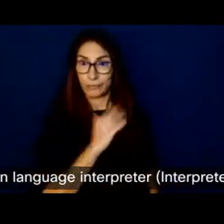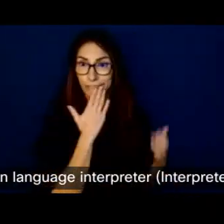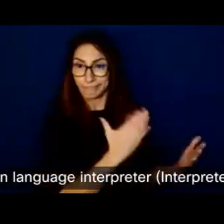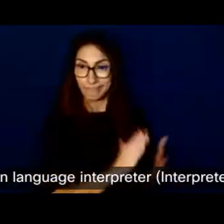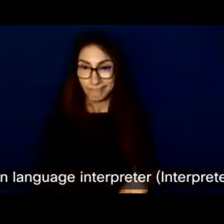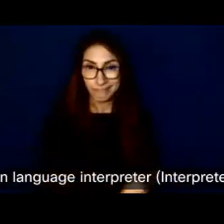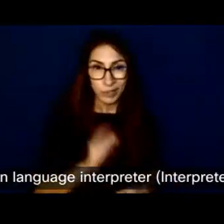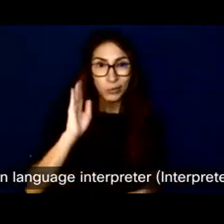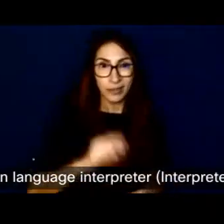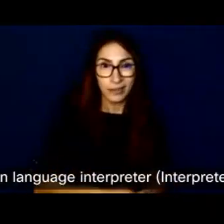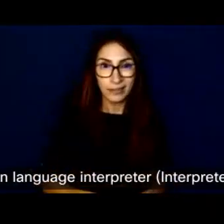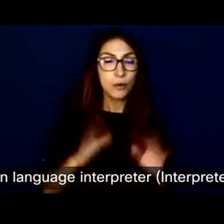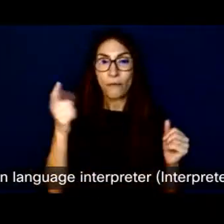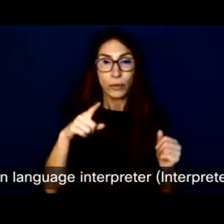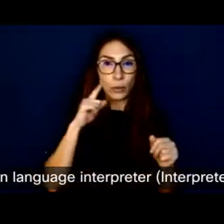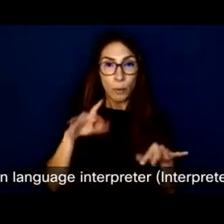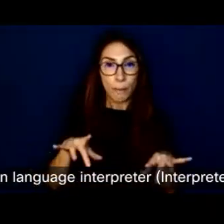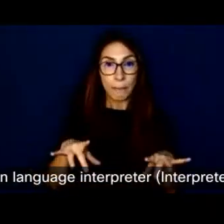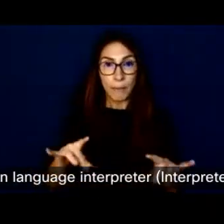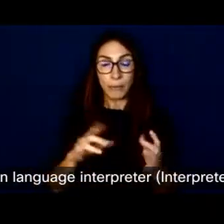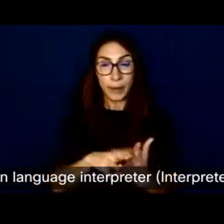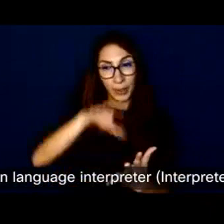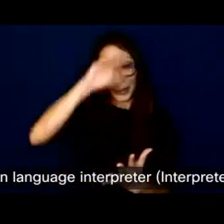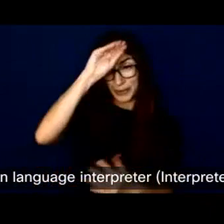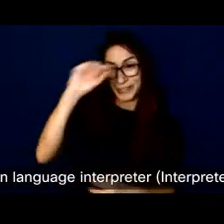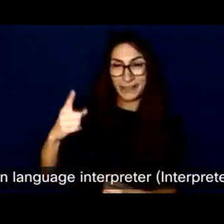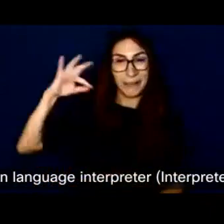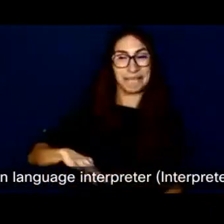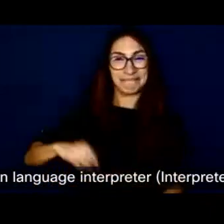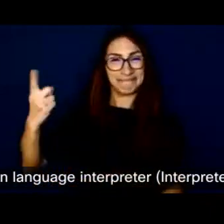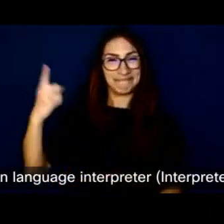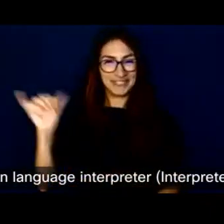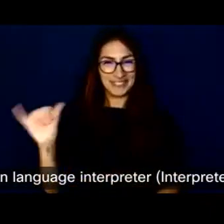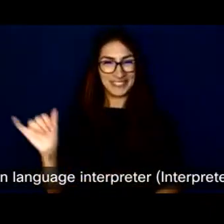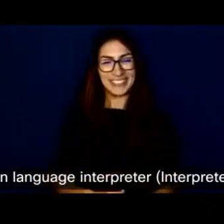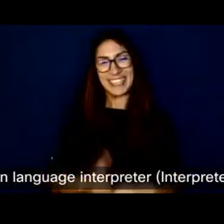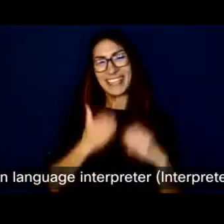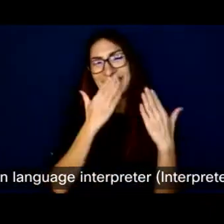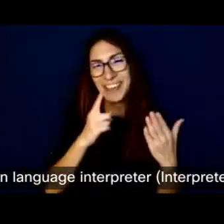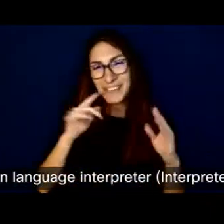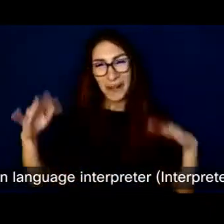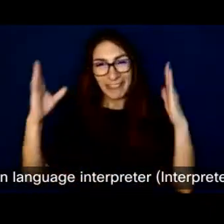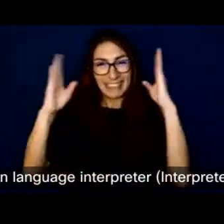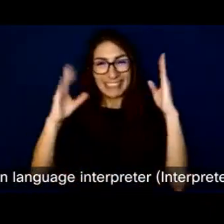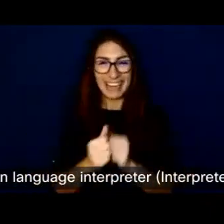gain something along the way as well. Thank you for listening. I think we're going to go into a Q&A session right now.